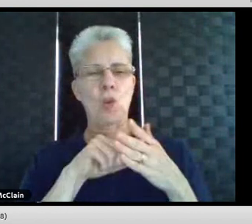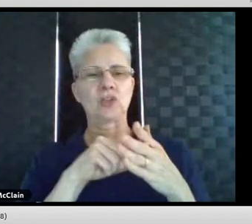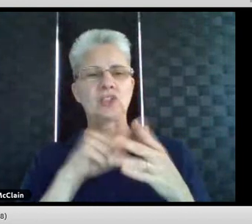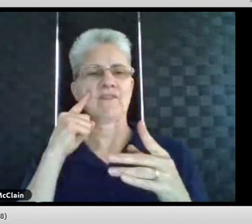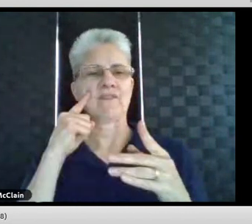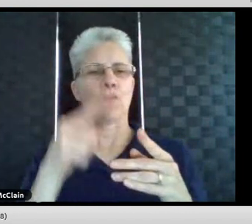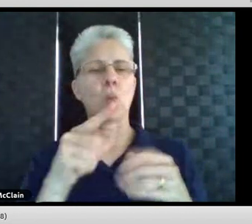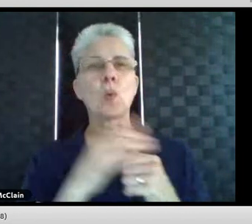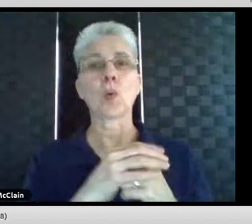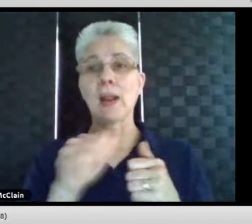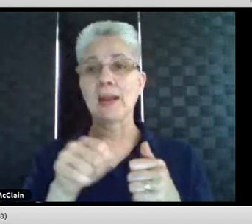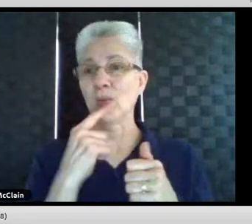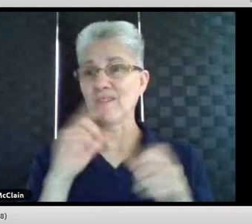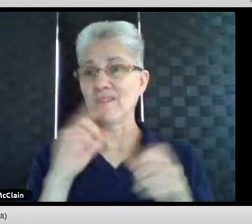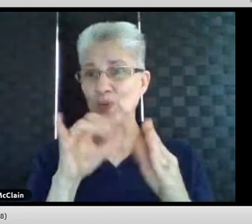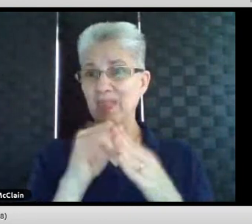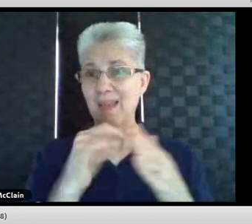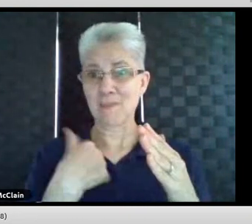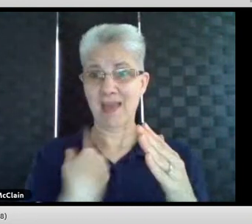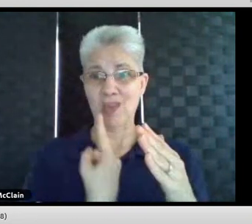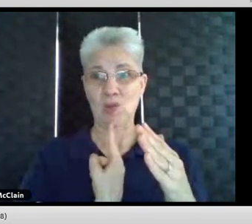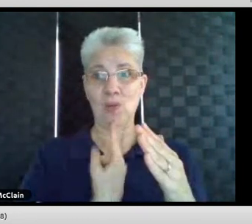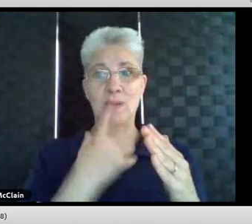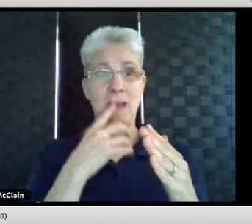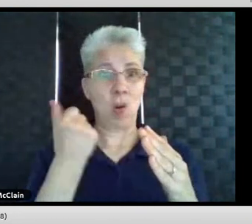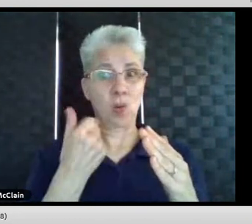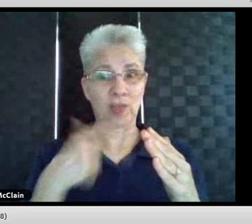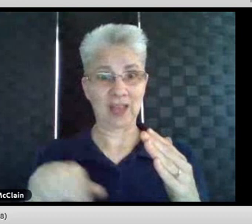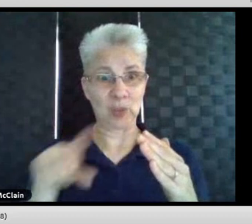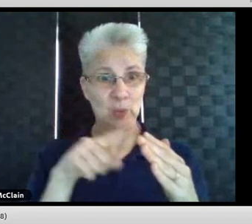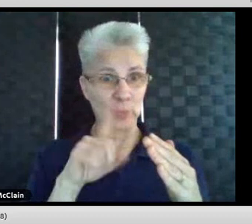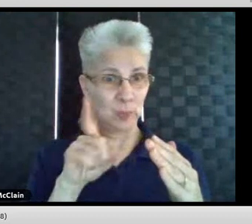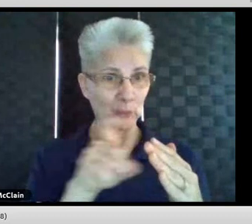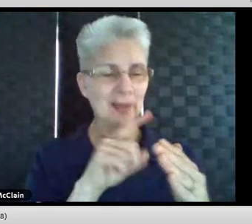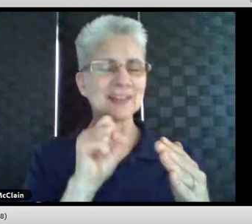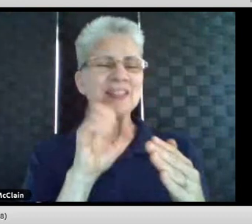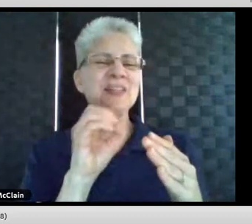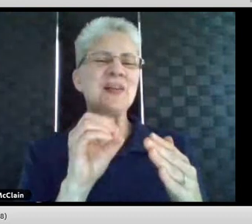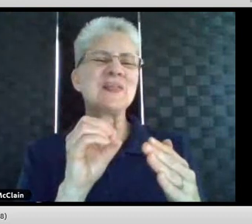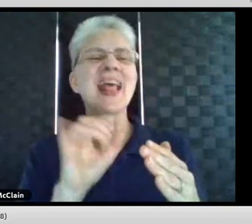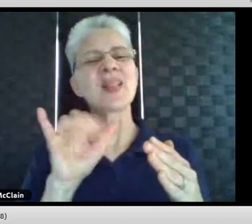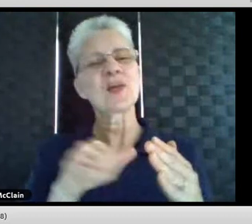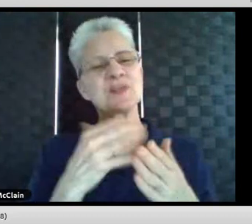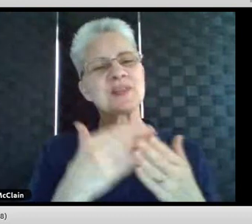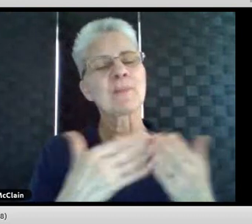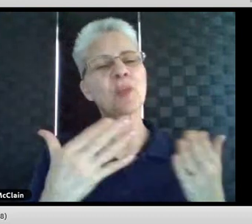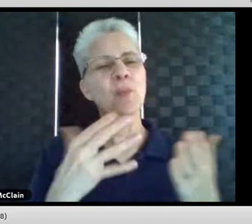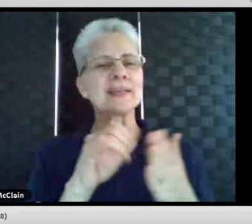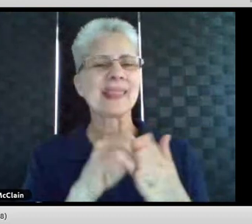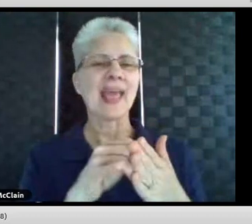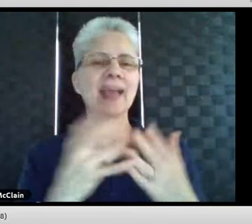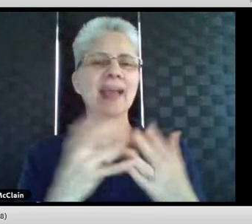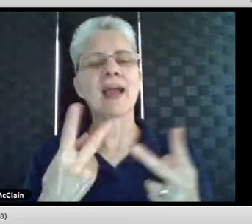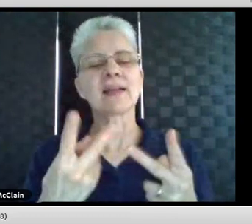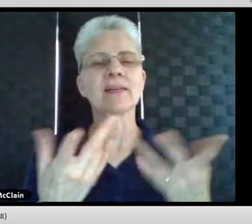Did anybody ever do that? Am I so much older than everybody? So those are some of the ways that kind of this idea of...